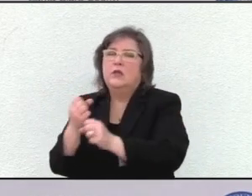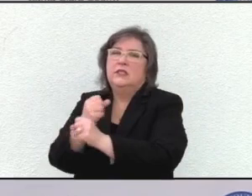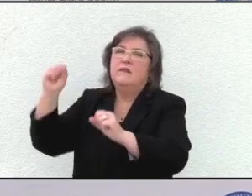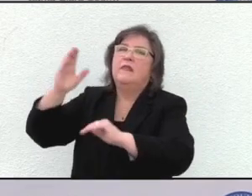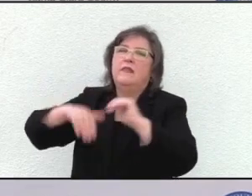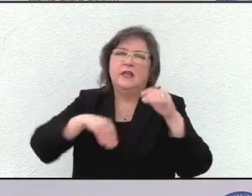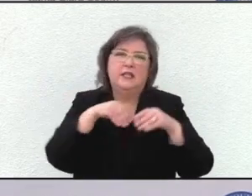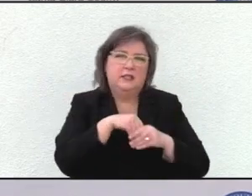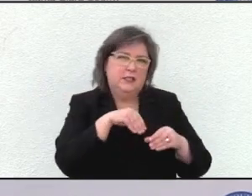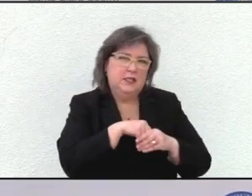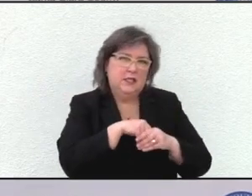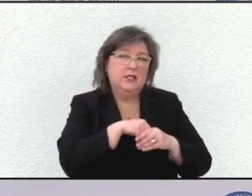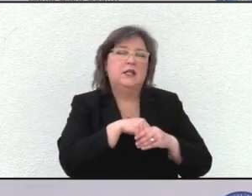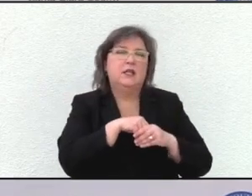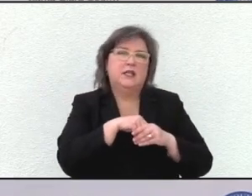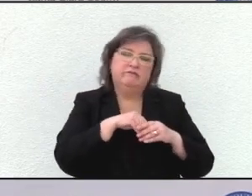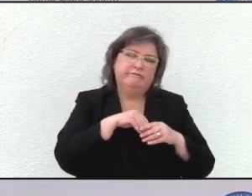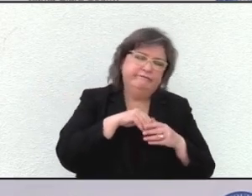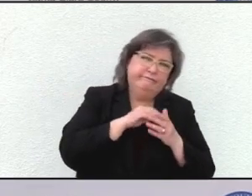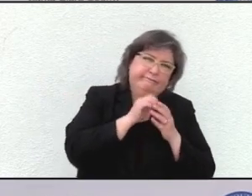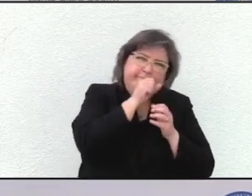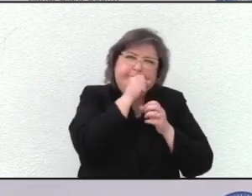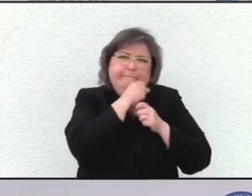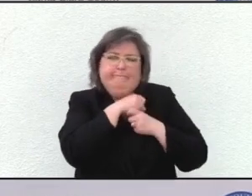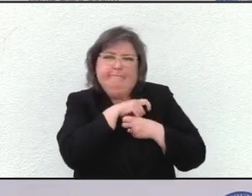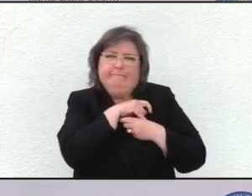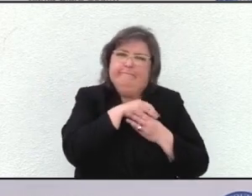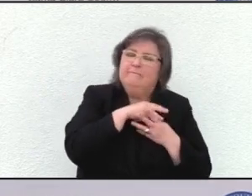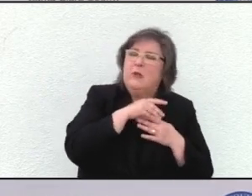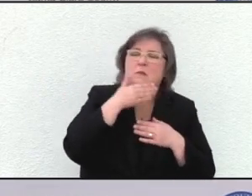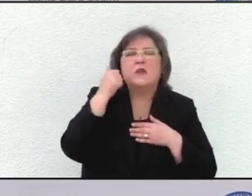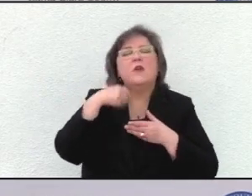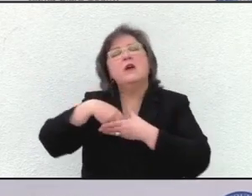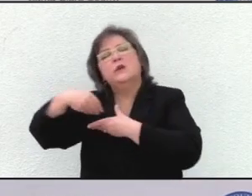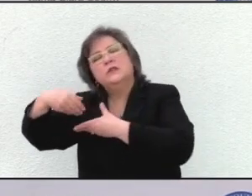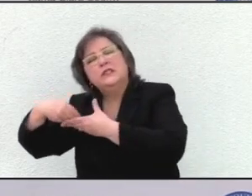indoor activities. So following those core principles will help get us, as a community,